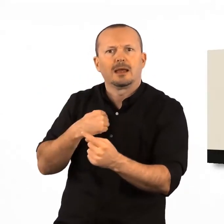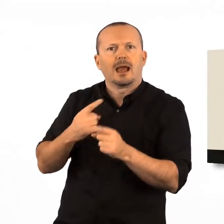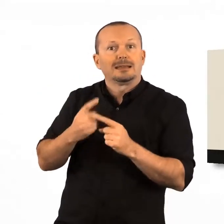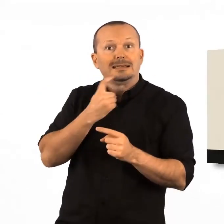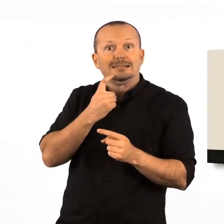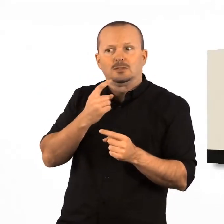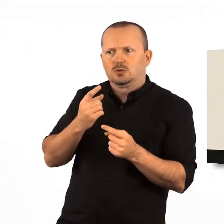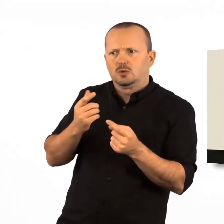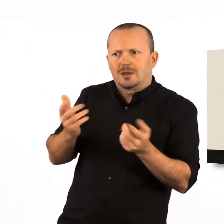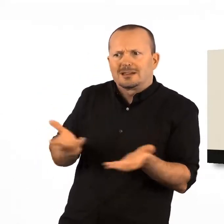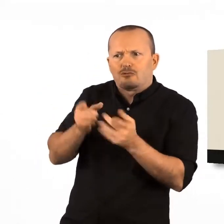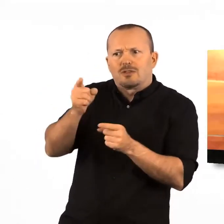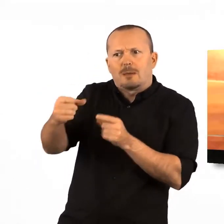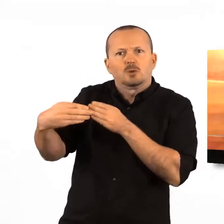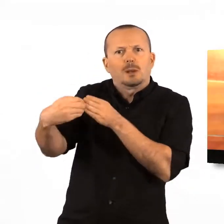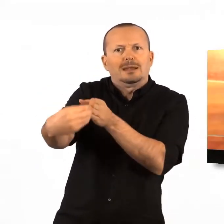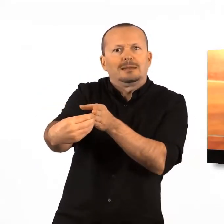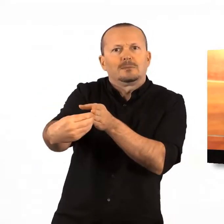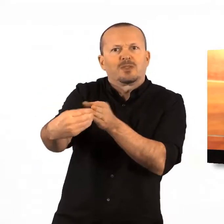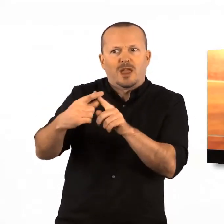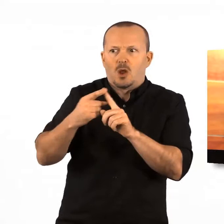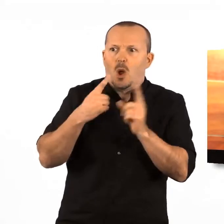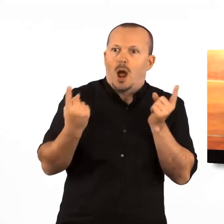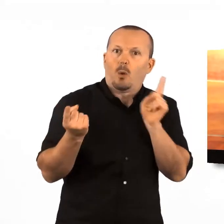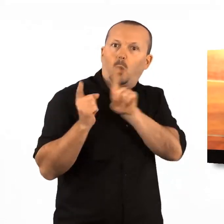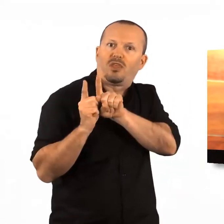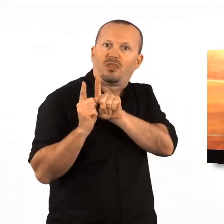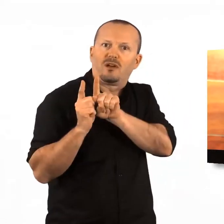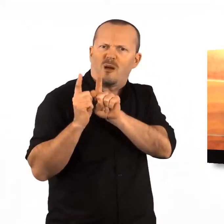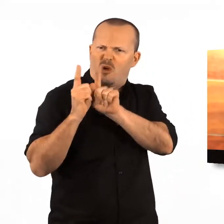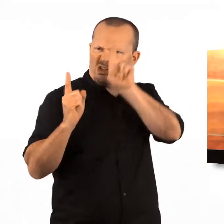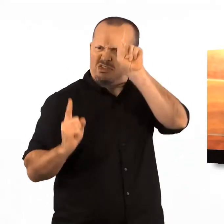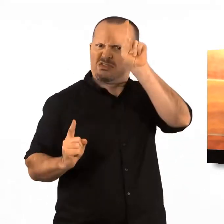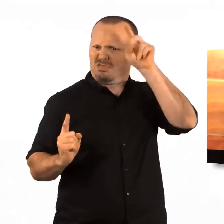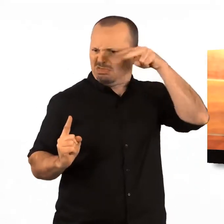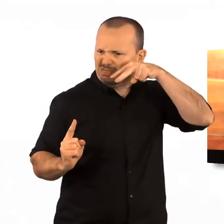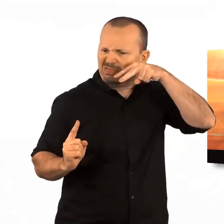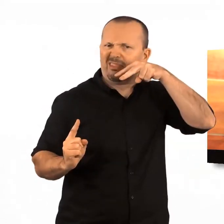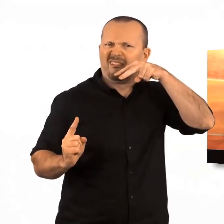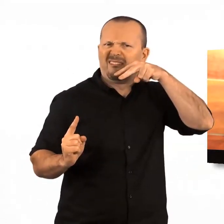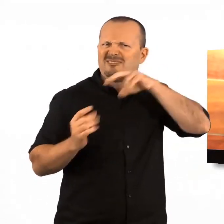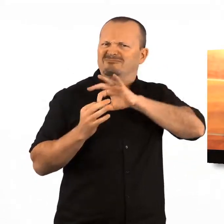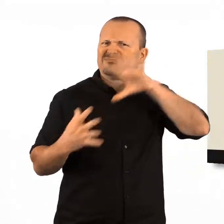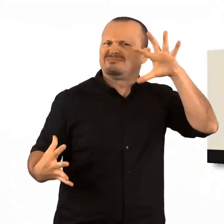the child to take the lead.They know I’m right with them, I’m right down at their level, I’m in with them.